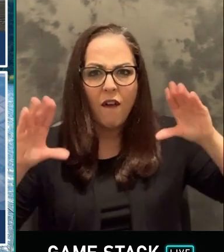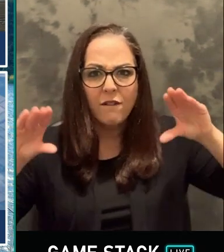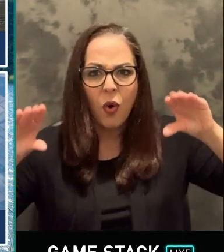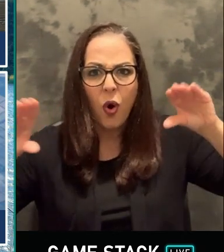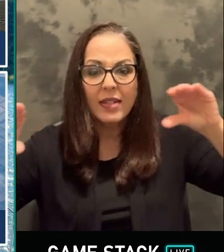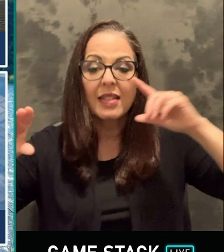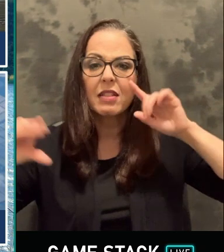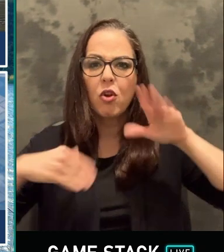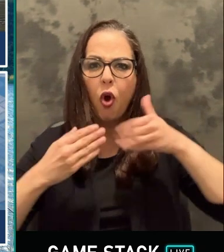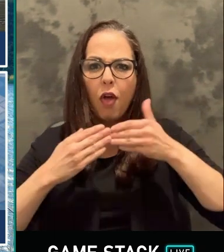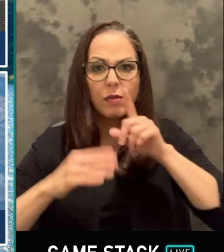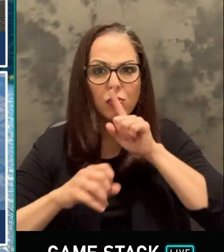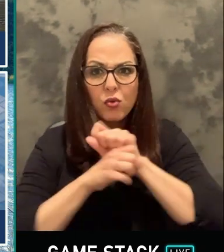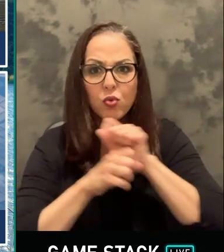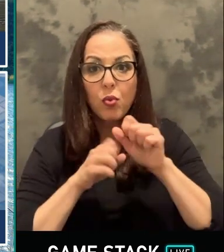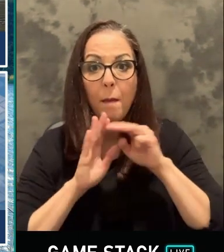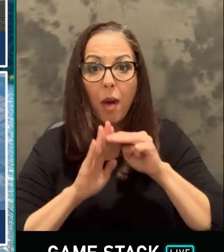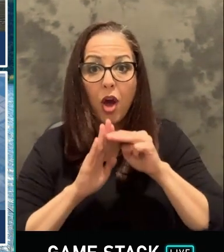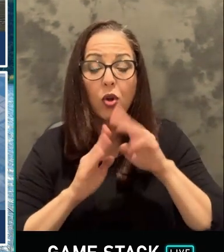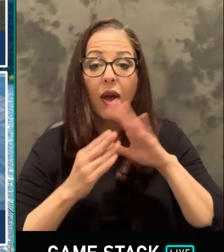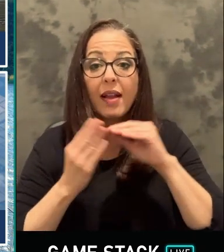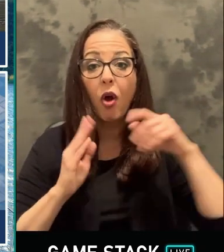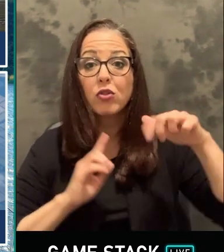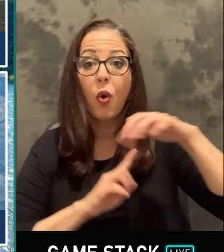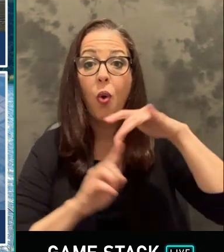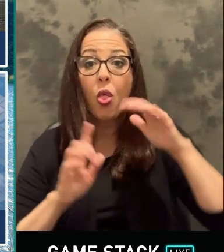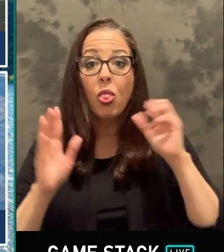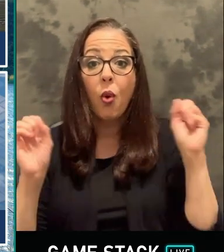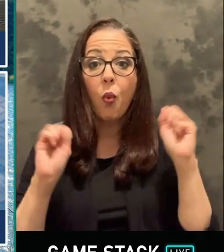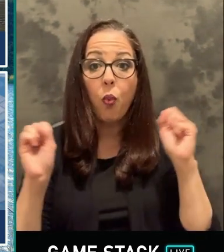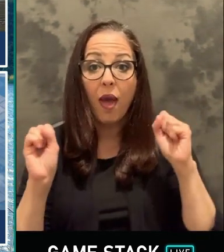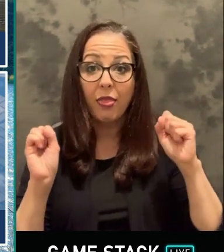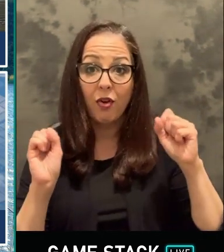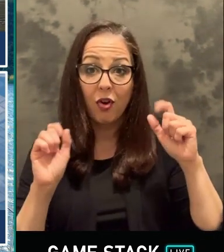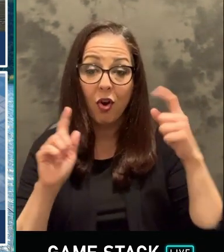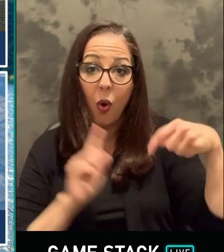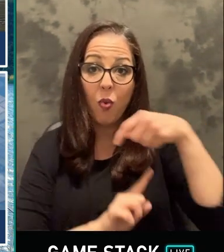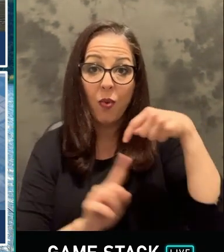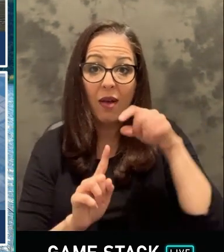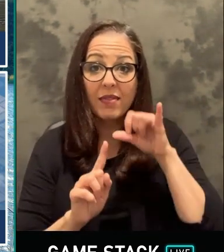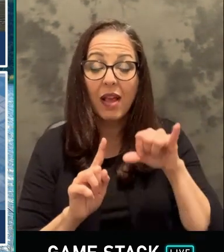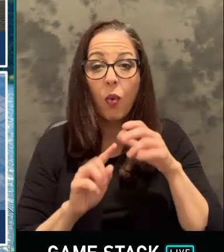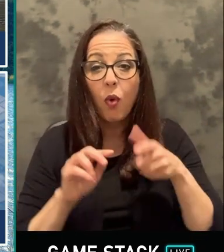weather. But also, buildings, towns and roads, so accurate that